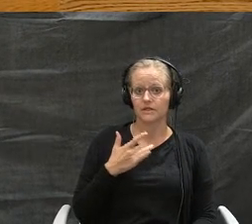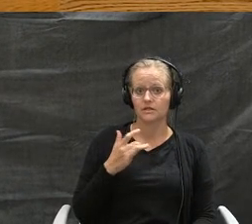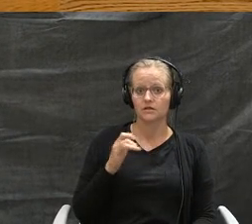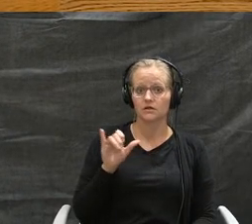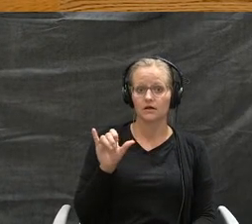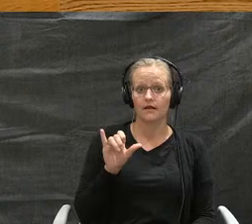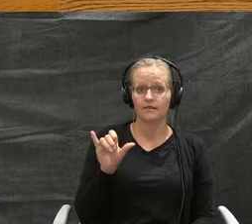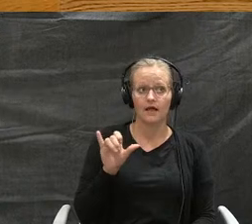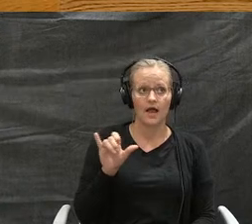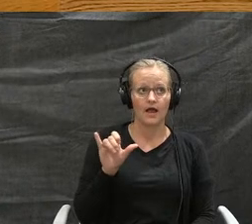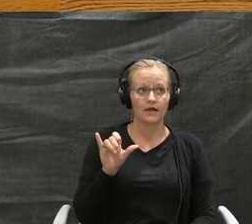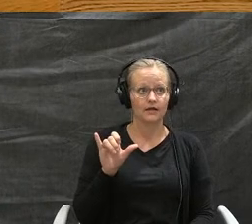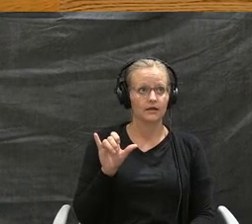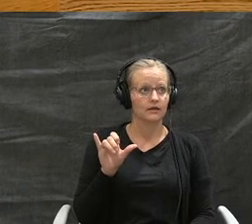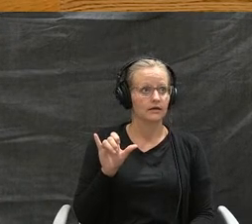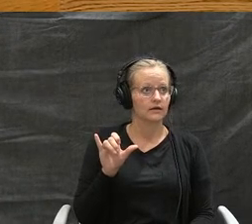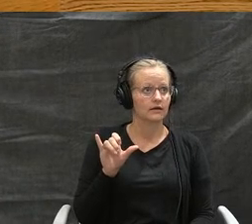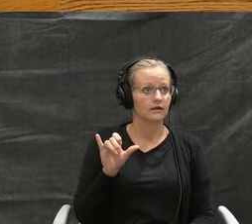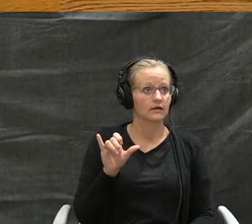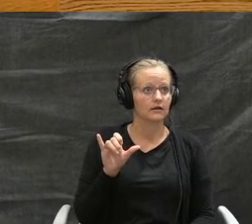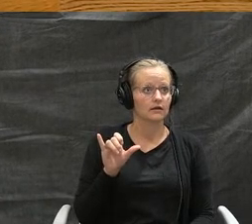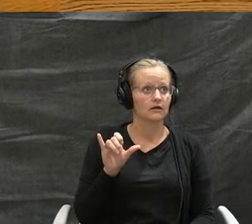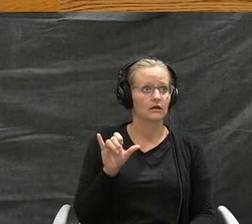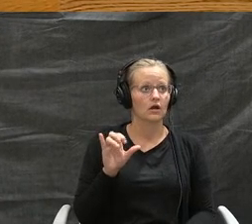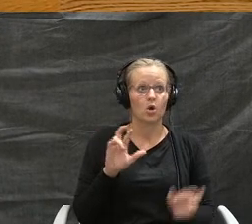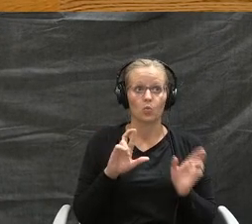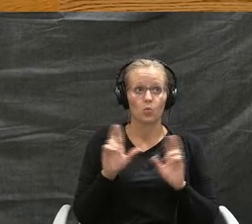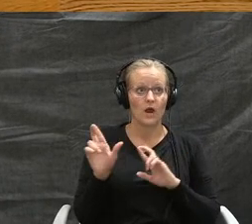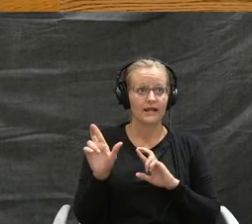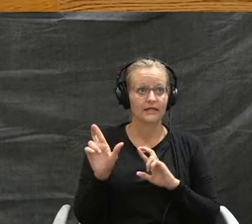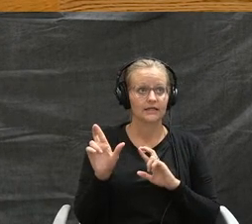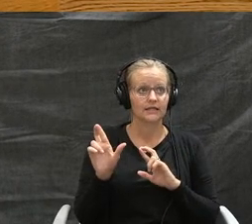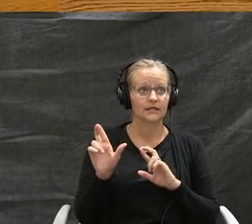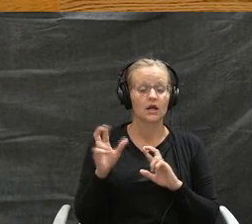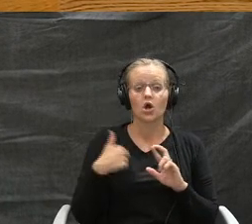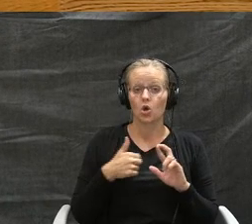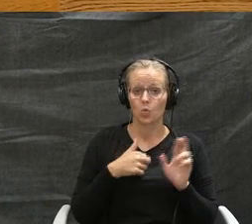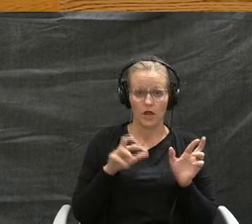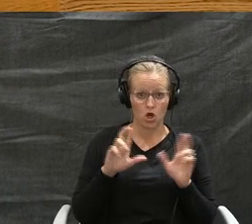there's emotion on the table. We would be ready to go to a roll